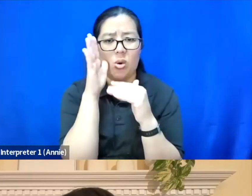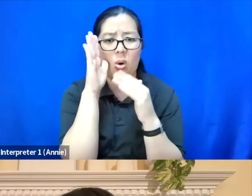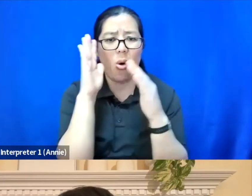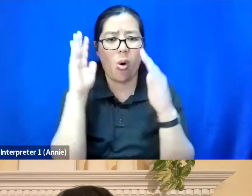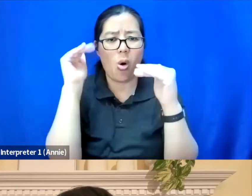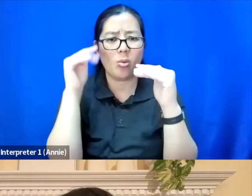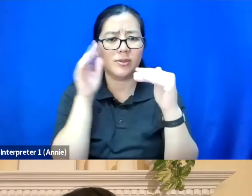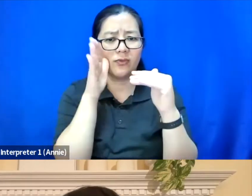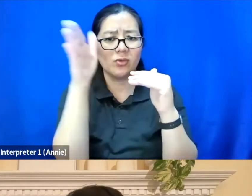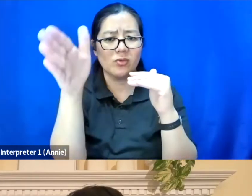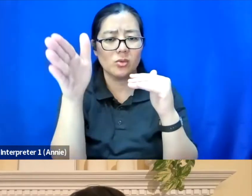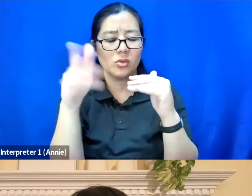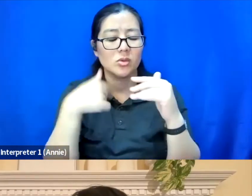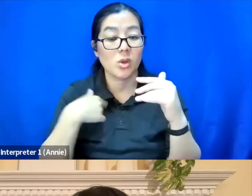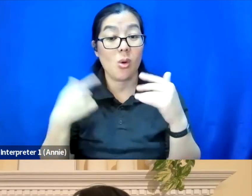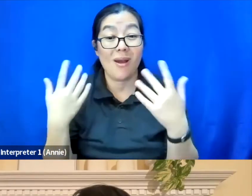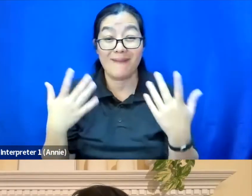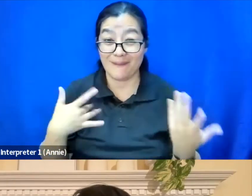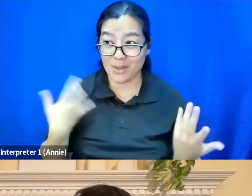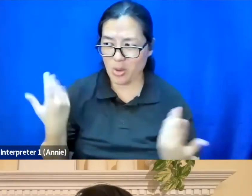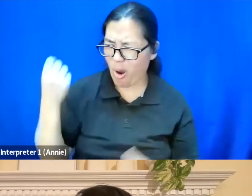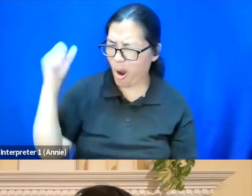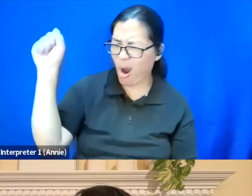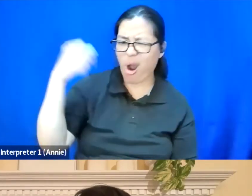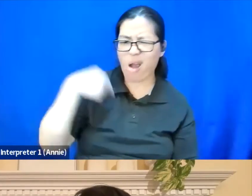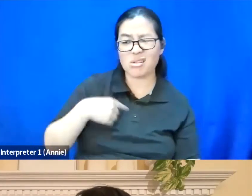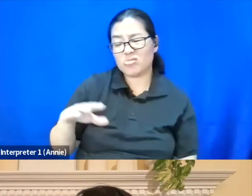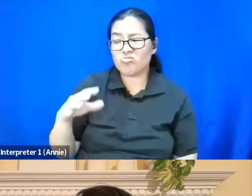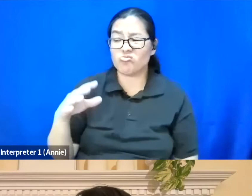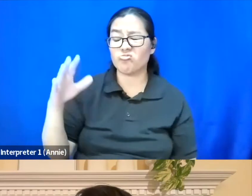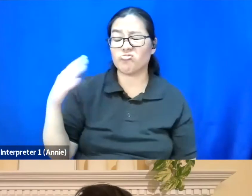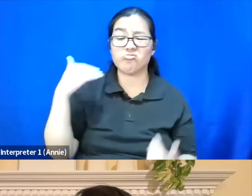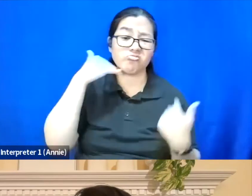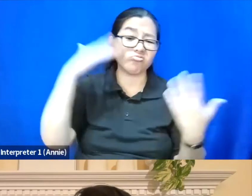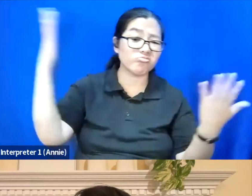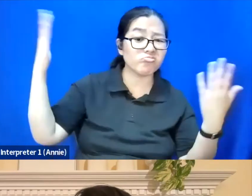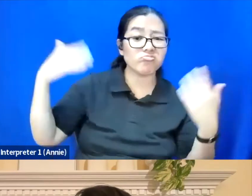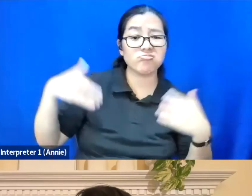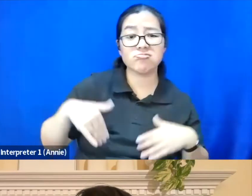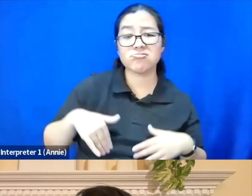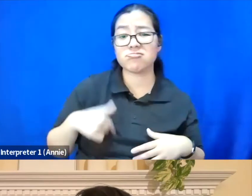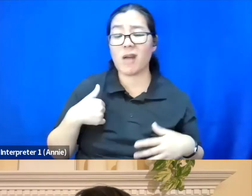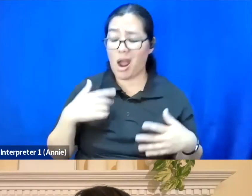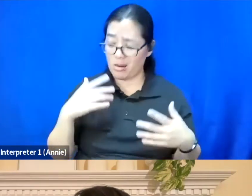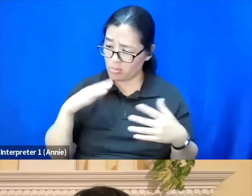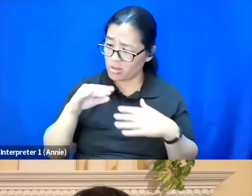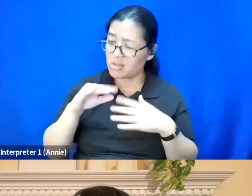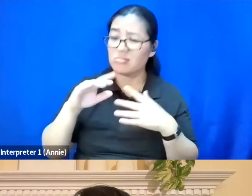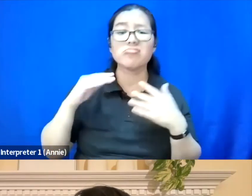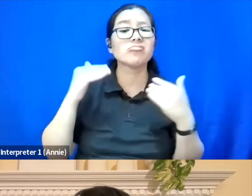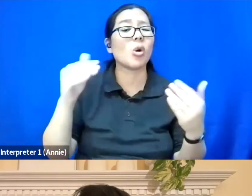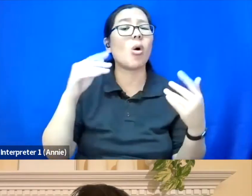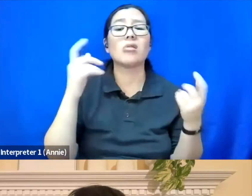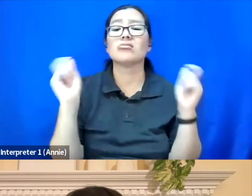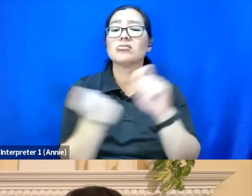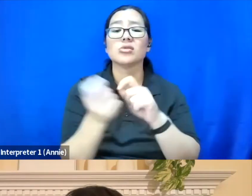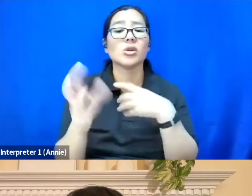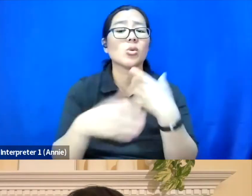Well, that's a perfect segue because ten people are going to win Alice's book right now.